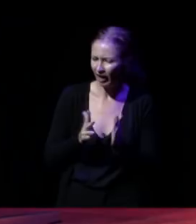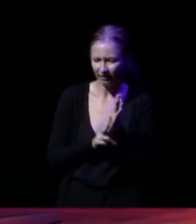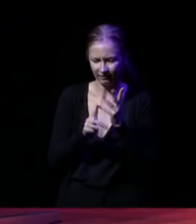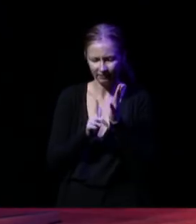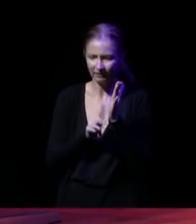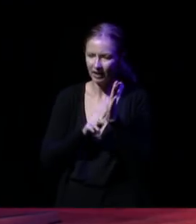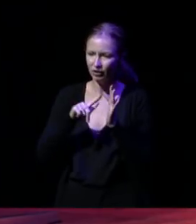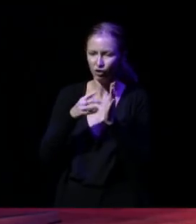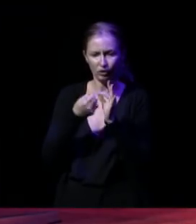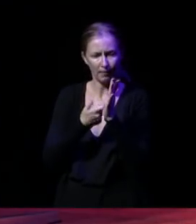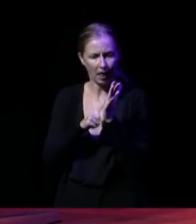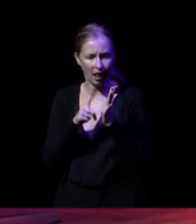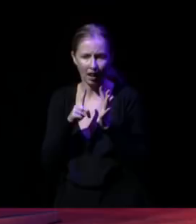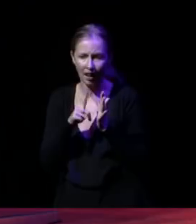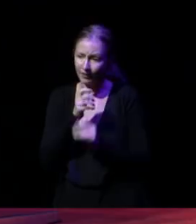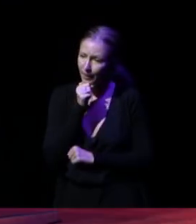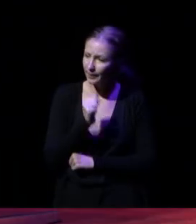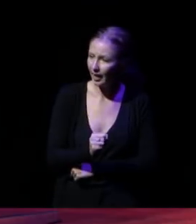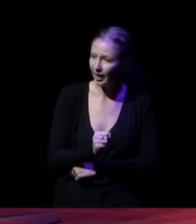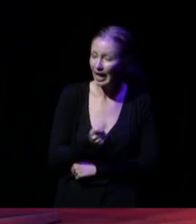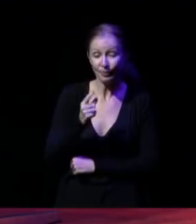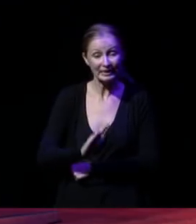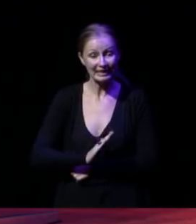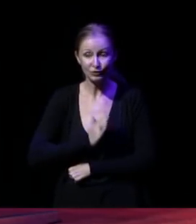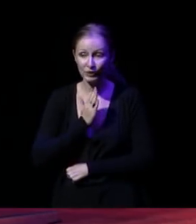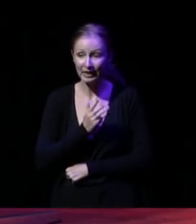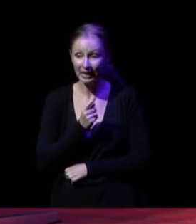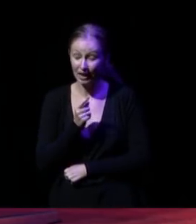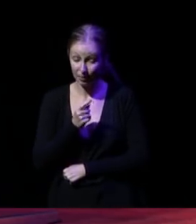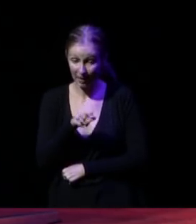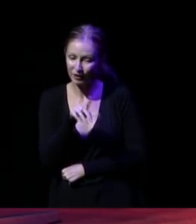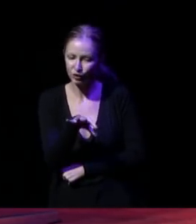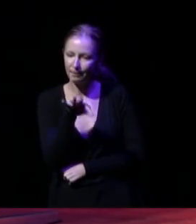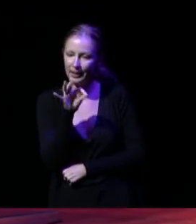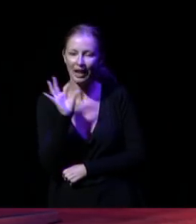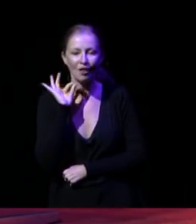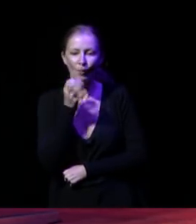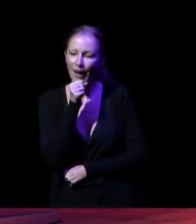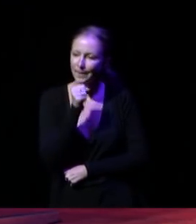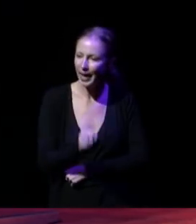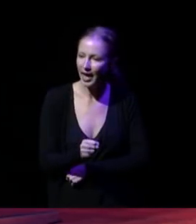And it was so interesting to me that she had the white man naked, you know,